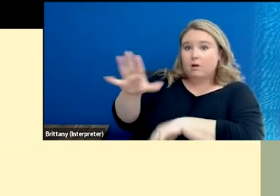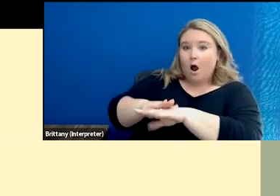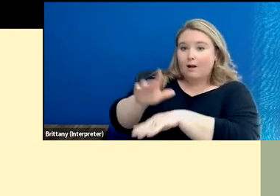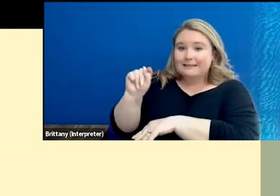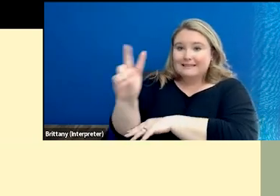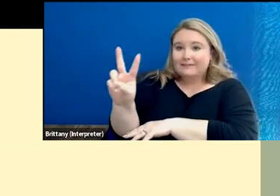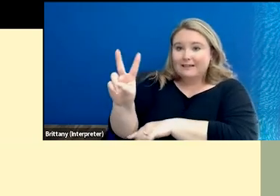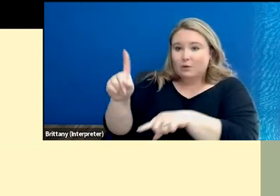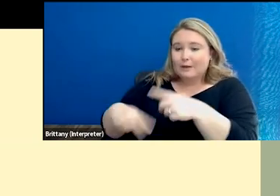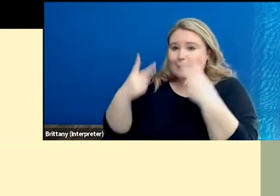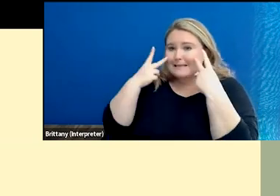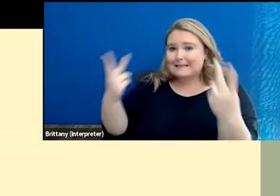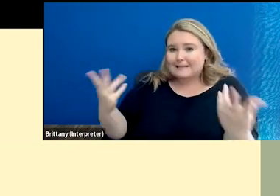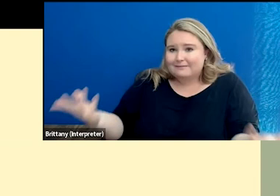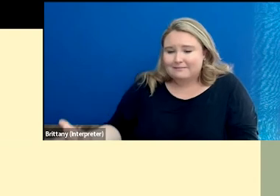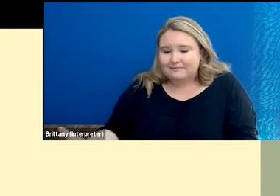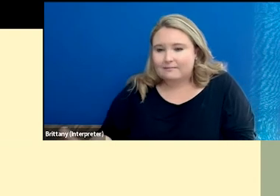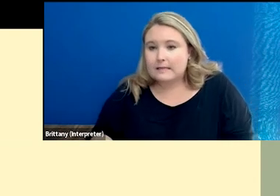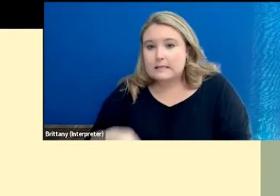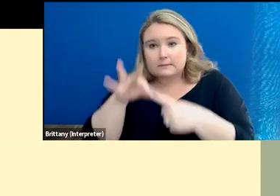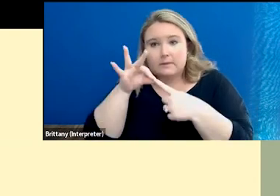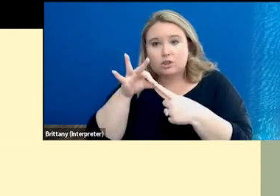Especially in emergency, this is a problem.